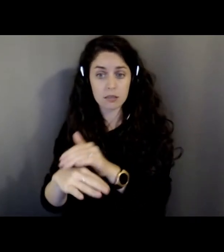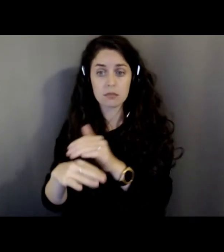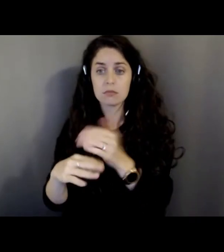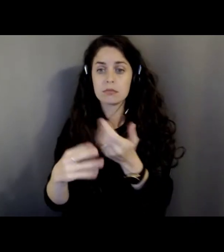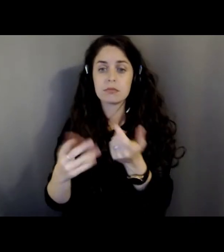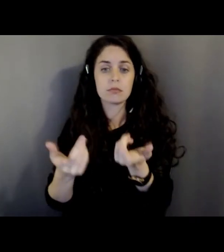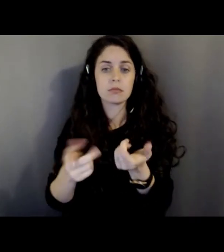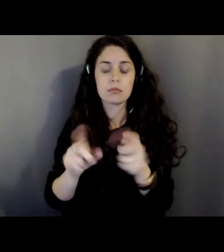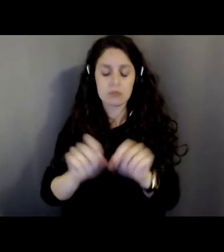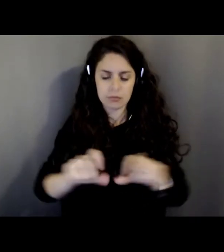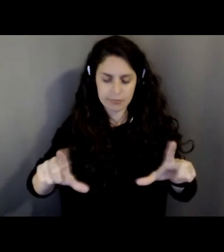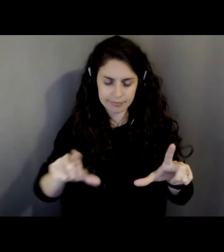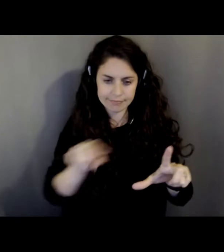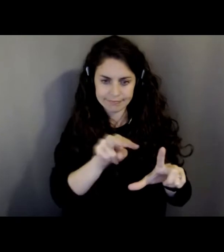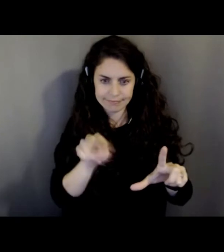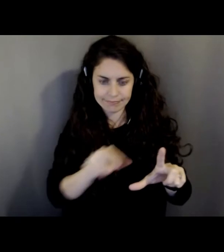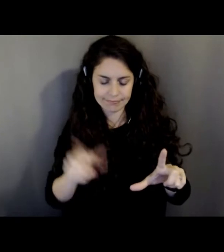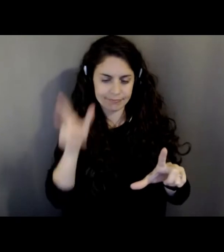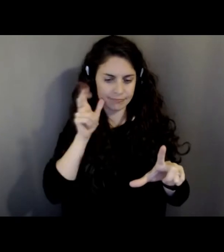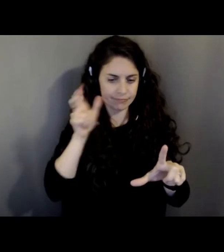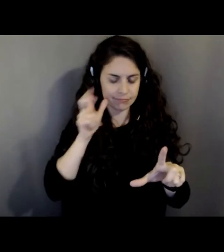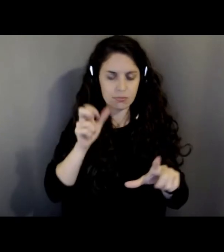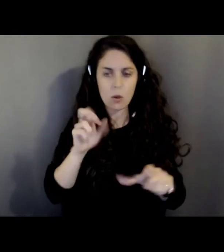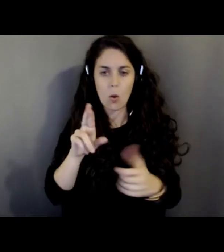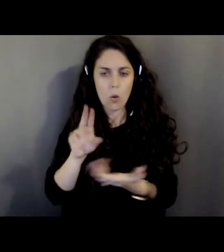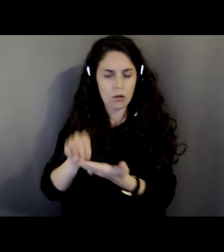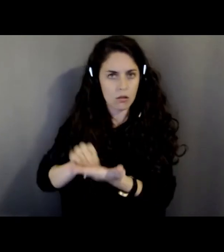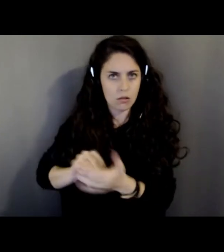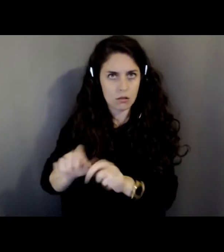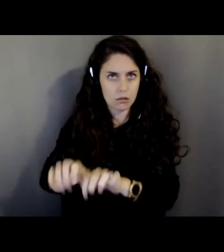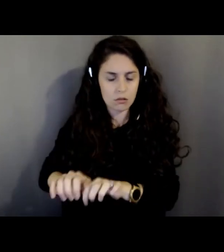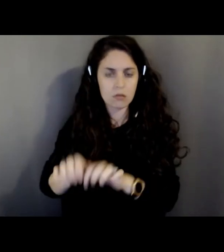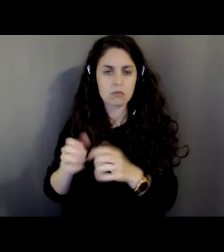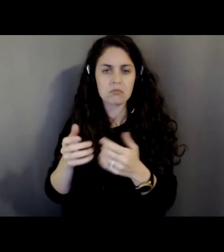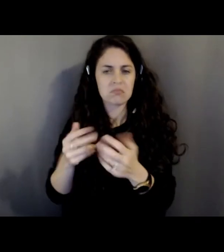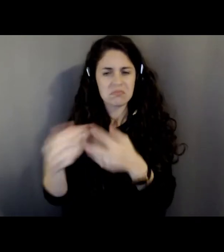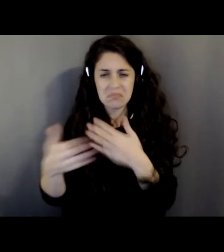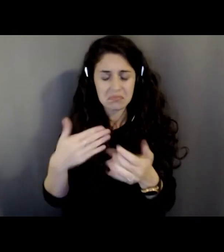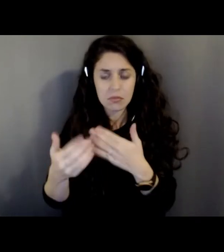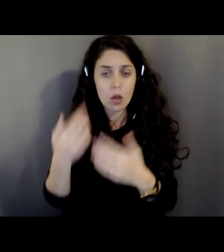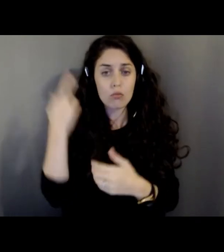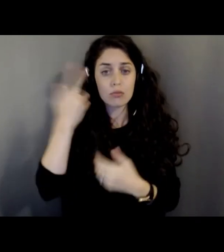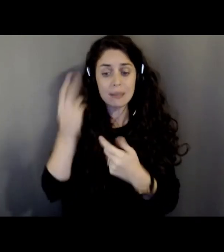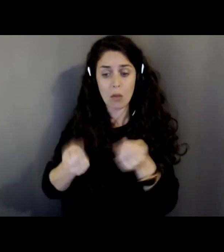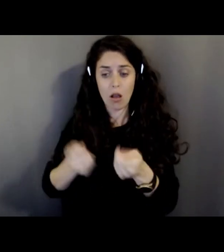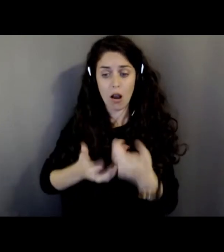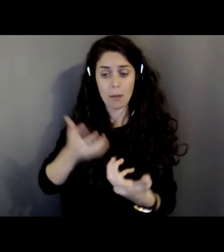or note taking, whatever it may be, the reasonable accommodation would be for the school district to